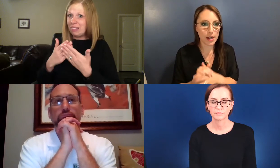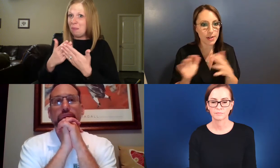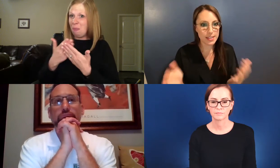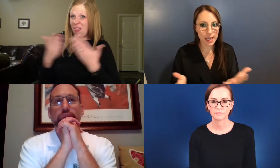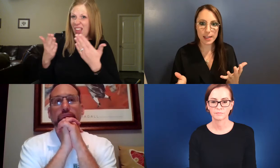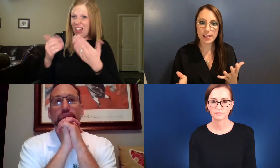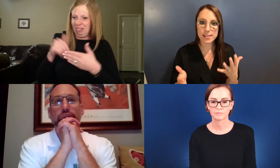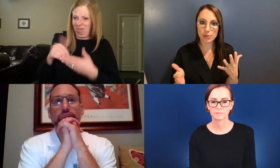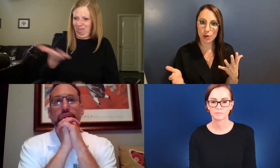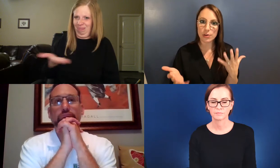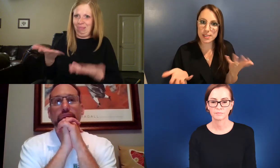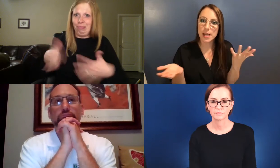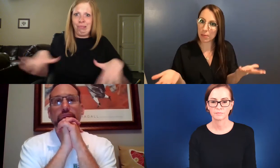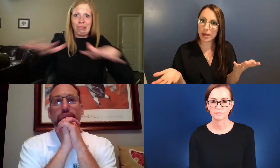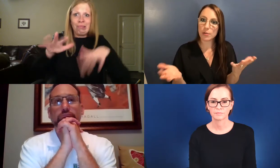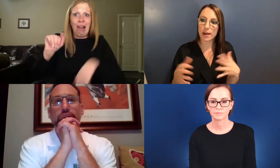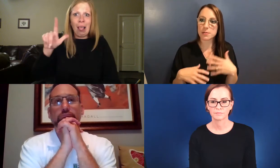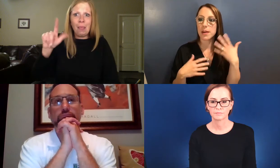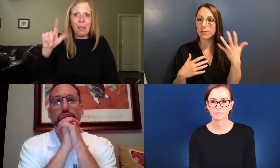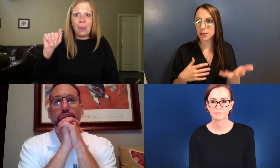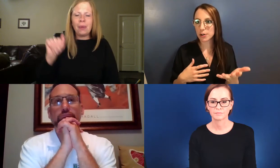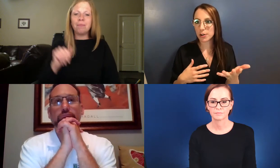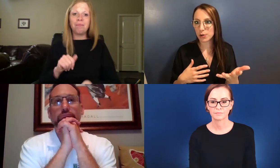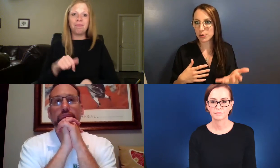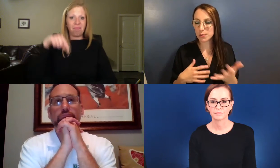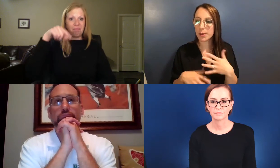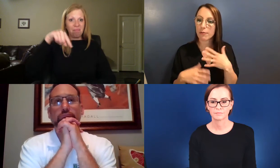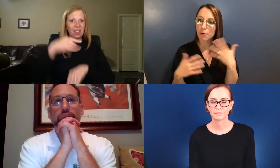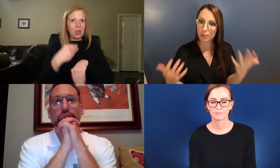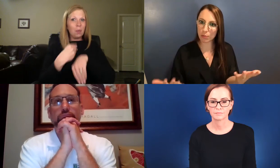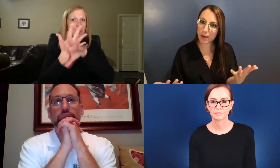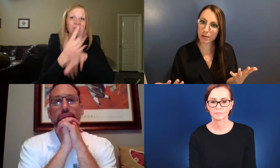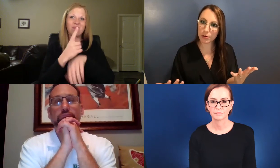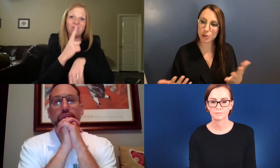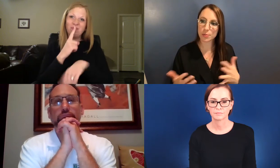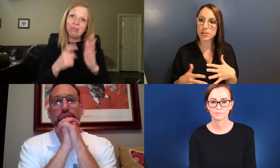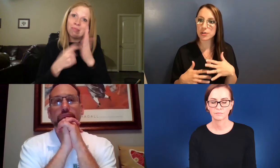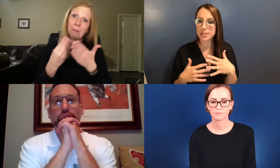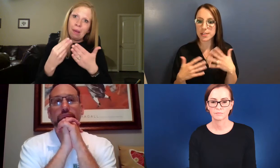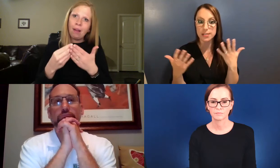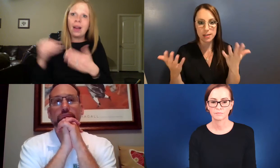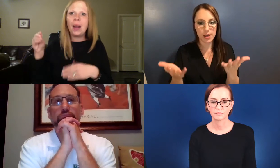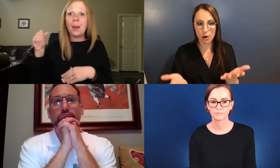But events like this, you know it does take money. We have to pay for the Zoom platform, we're paying for interpreting services.